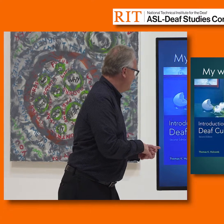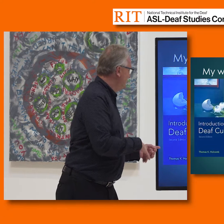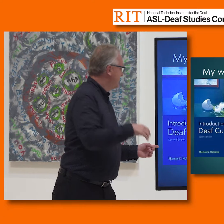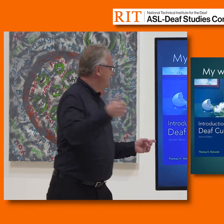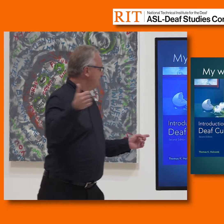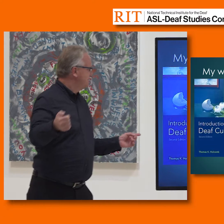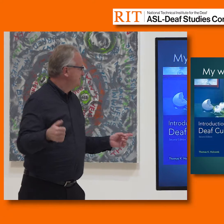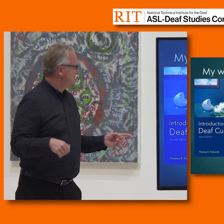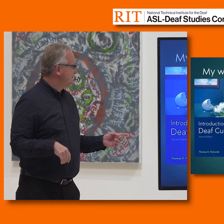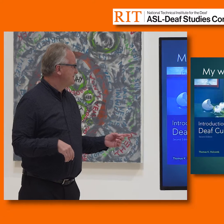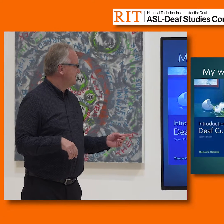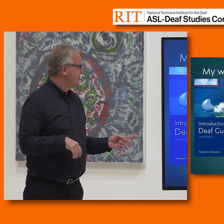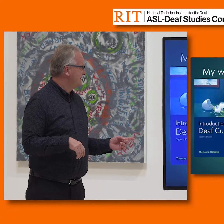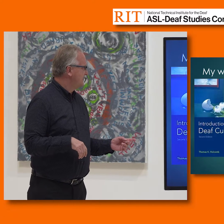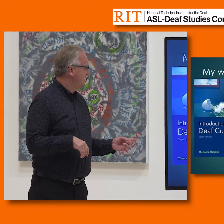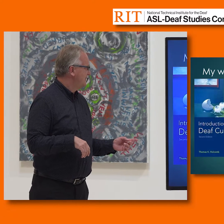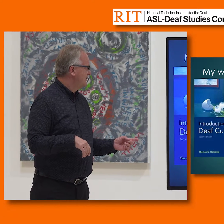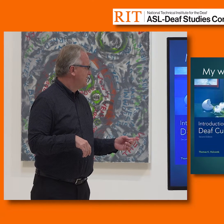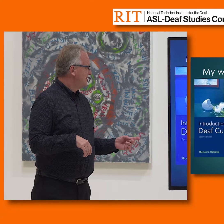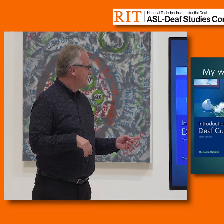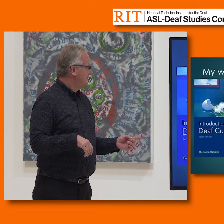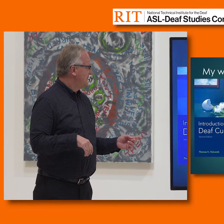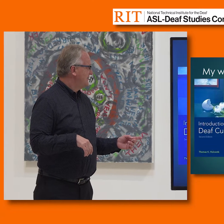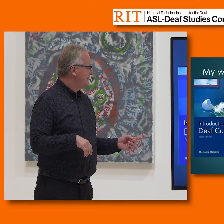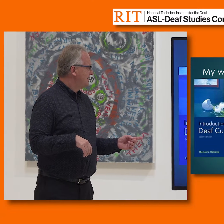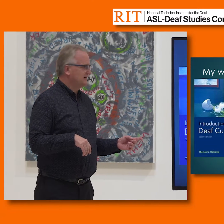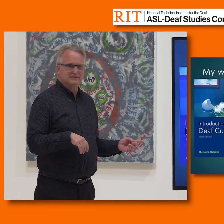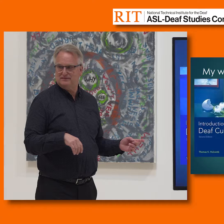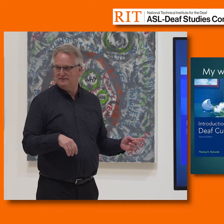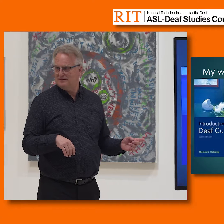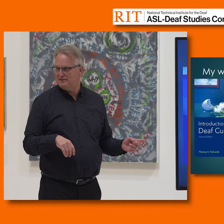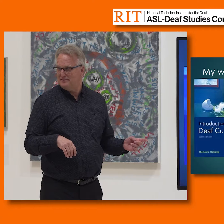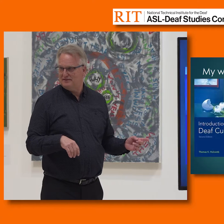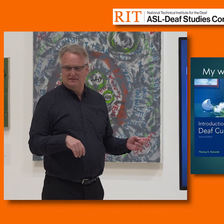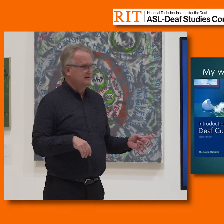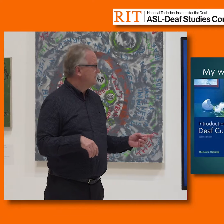and very proud of some of my books. This is the second edition.